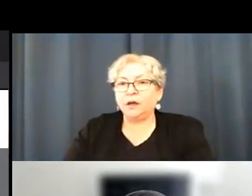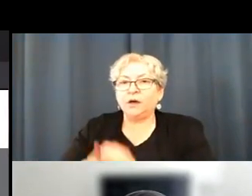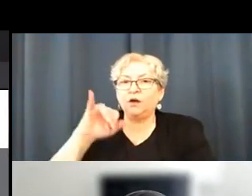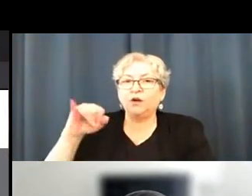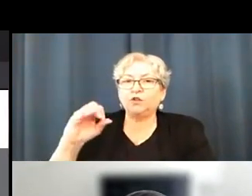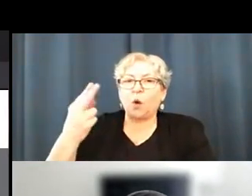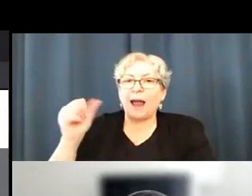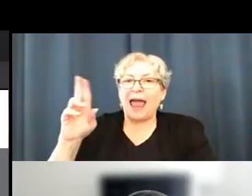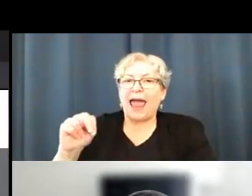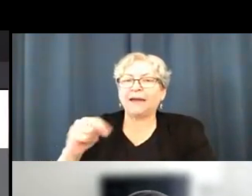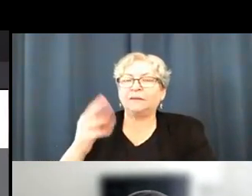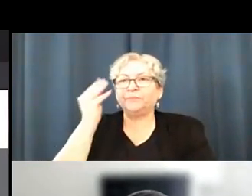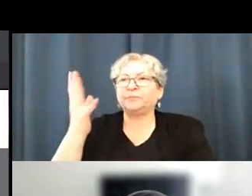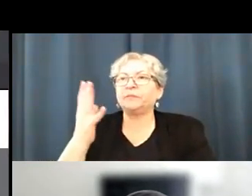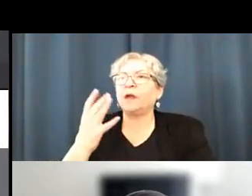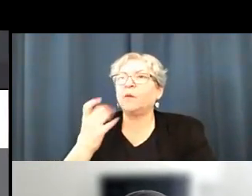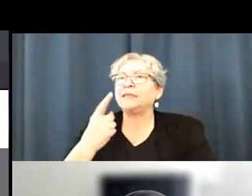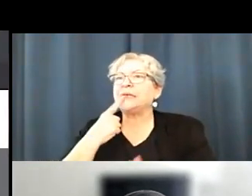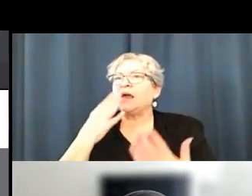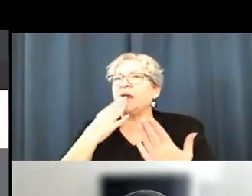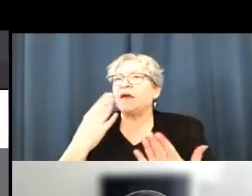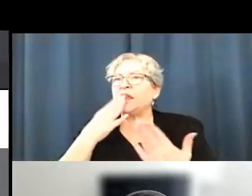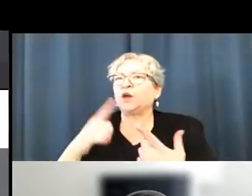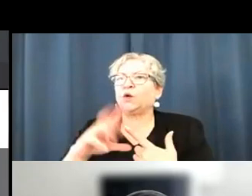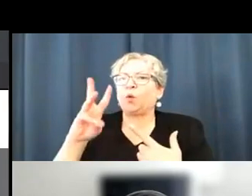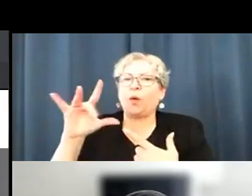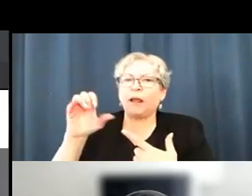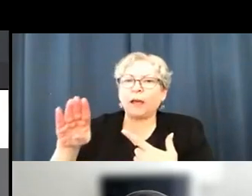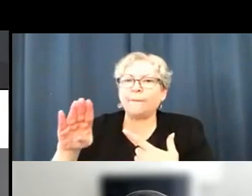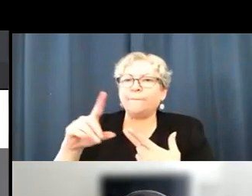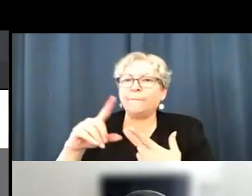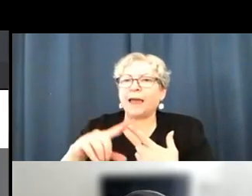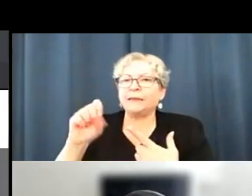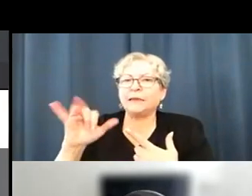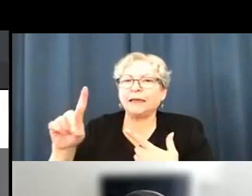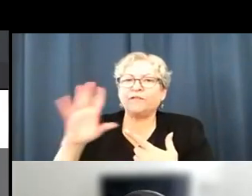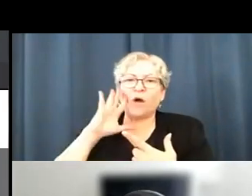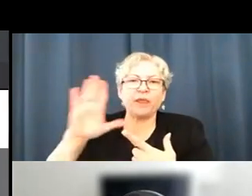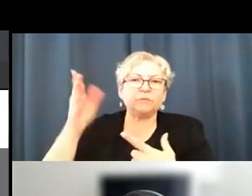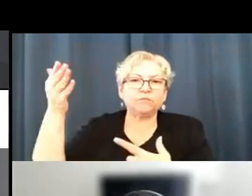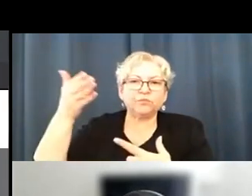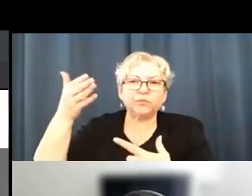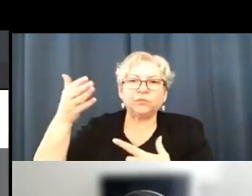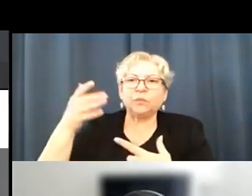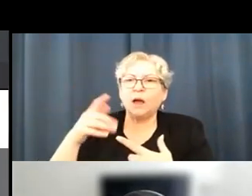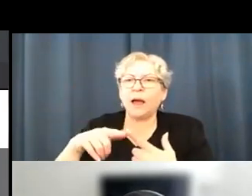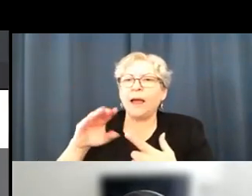And I just wanted to thank William and Syed for the presentation. And Matthew, if you can unmute yourself